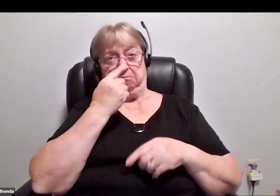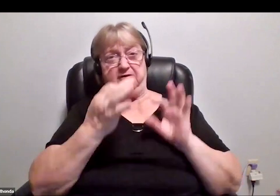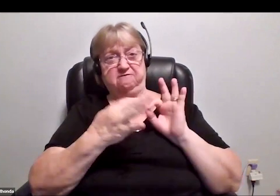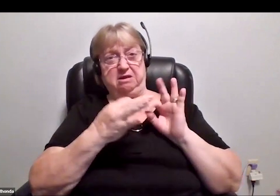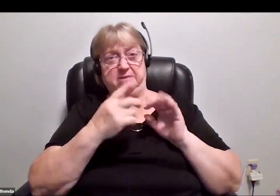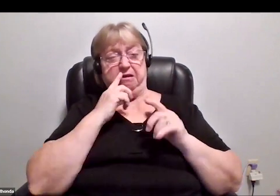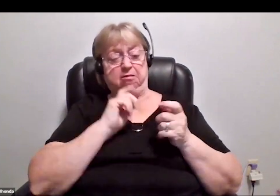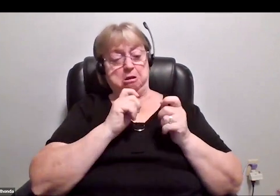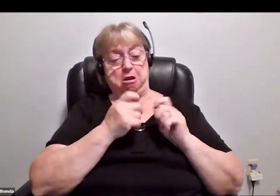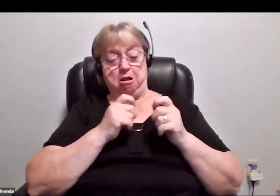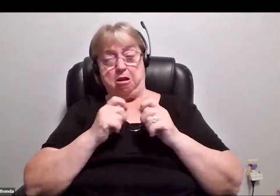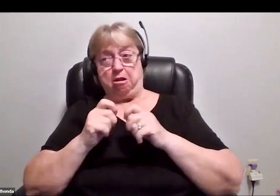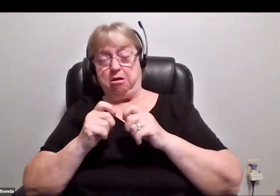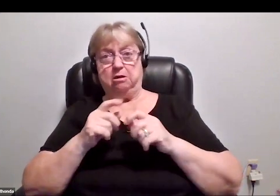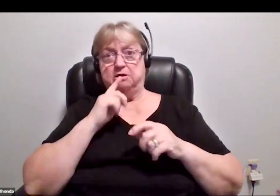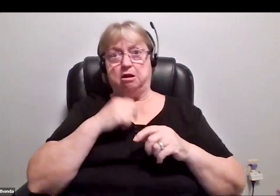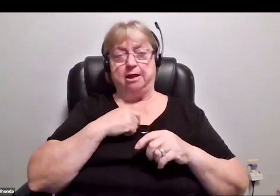"Here's the definition, I'm going to defend it forever,"